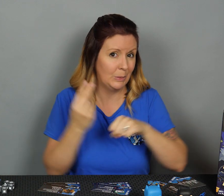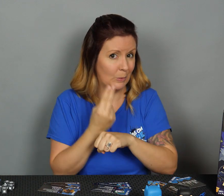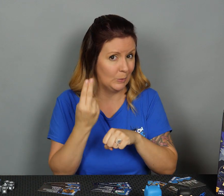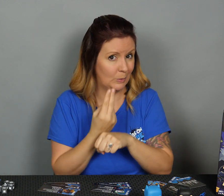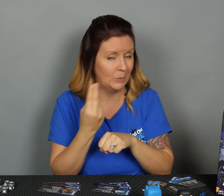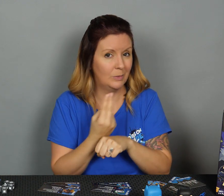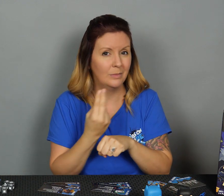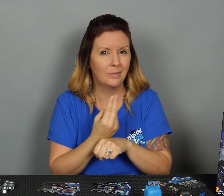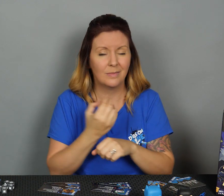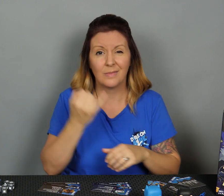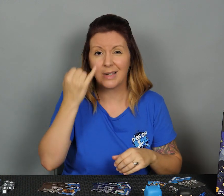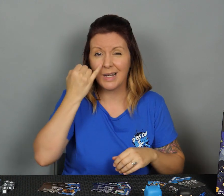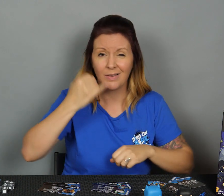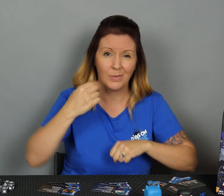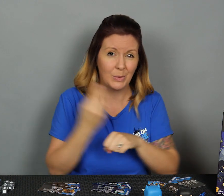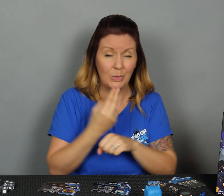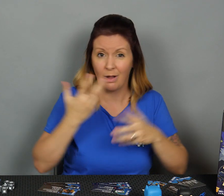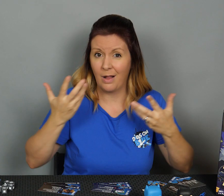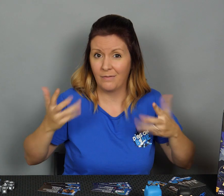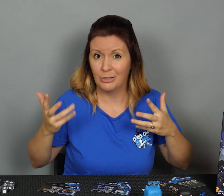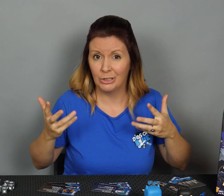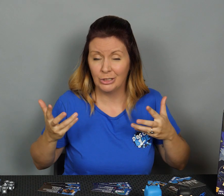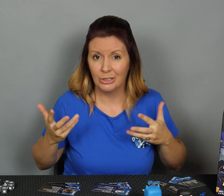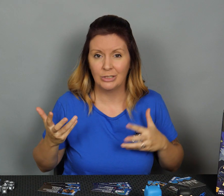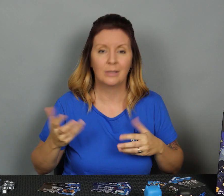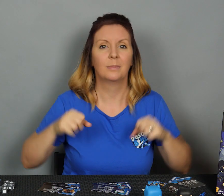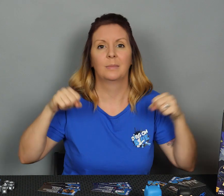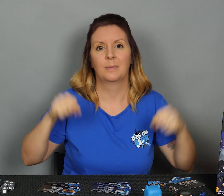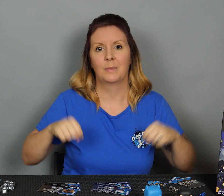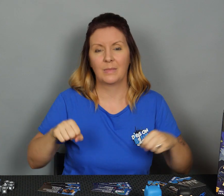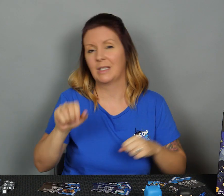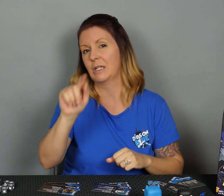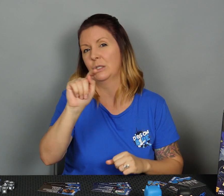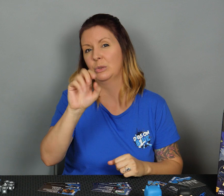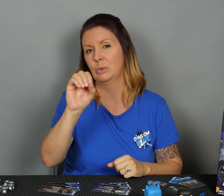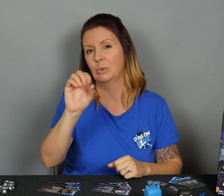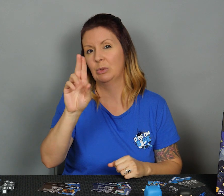After using a character’s ability, place the ability token matching the ability type